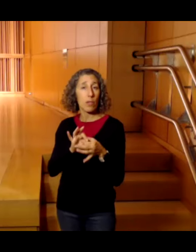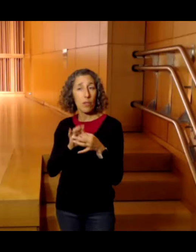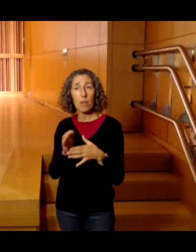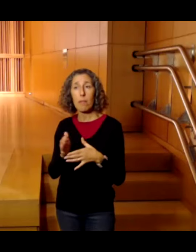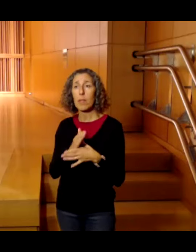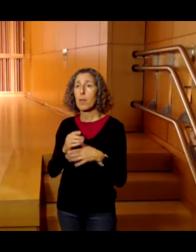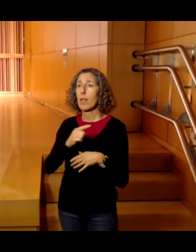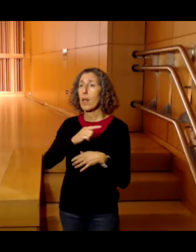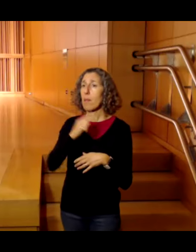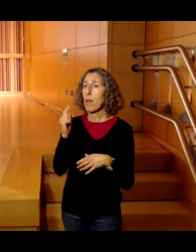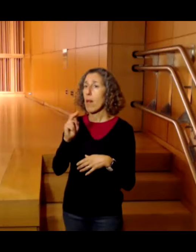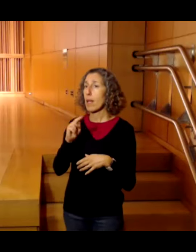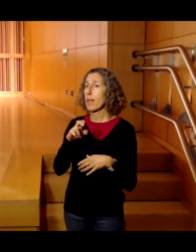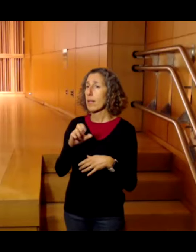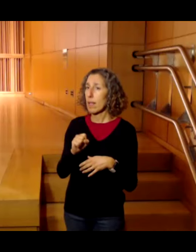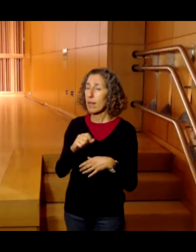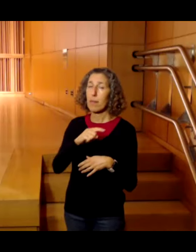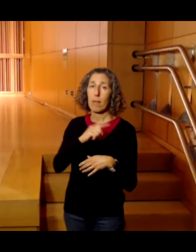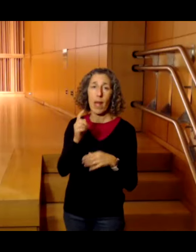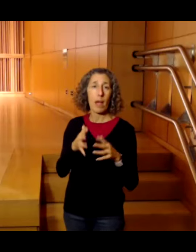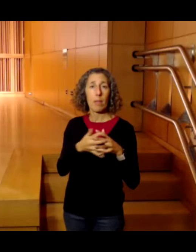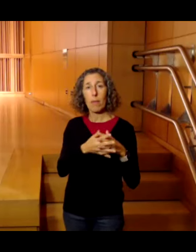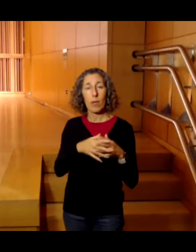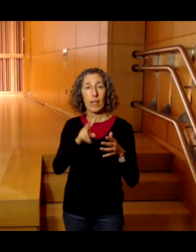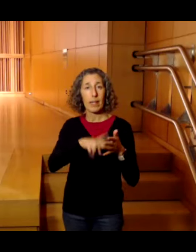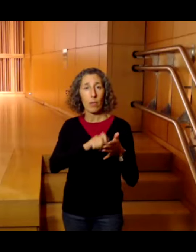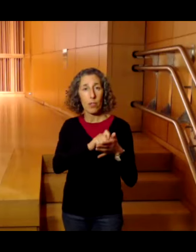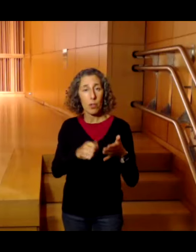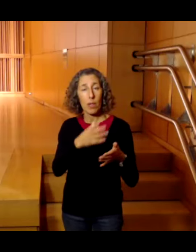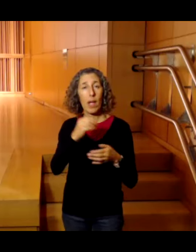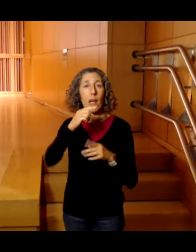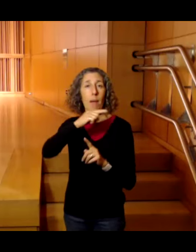Black American literature and the Blackness of the Black American body.